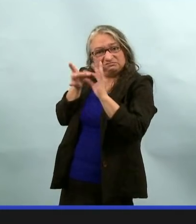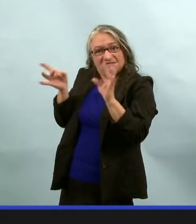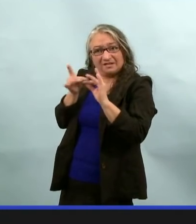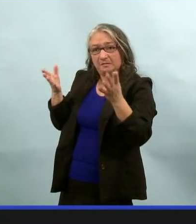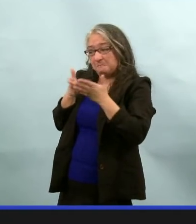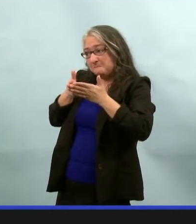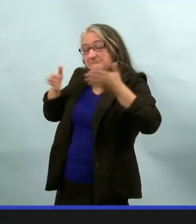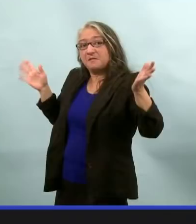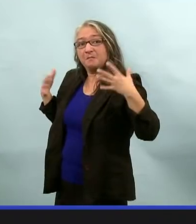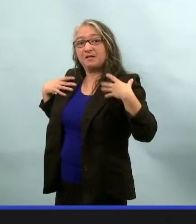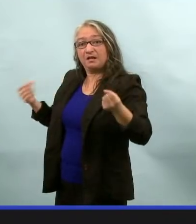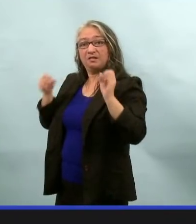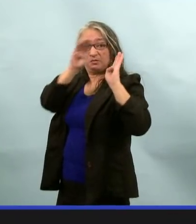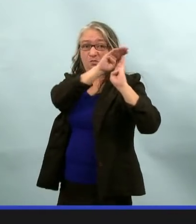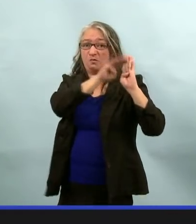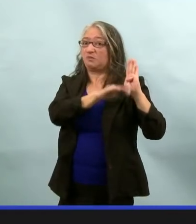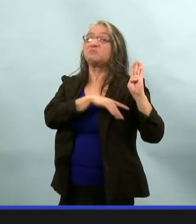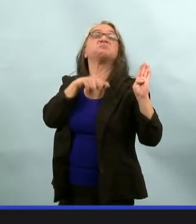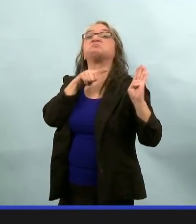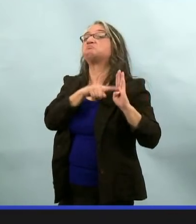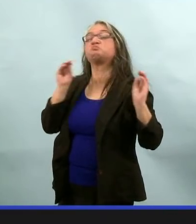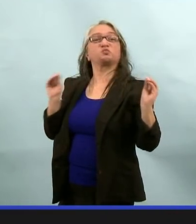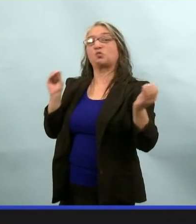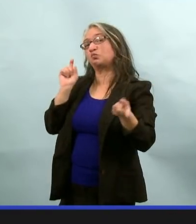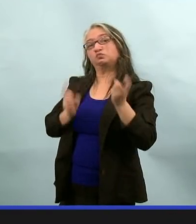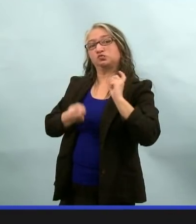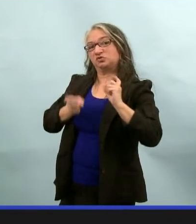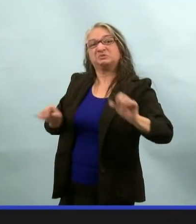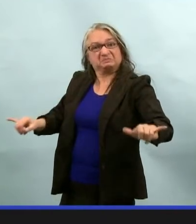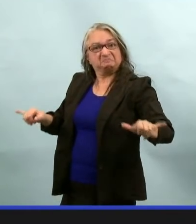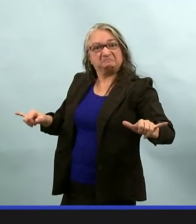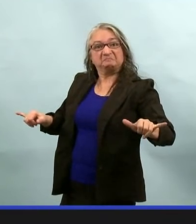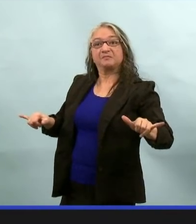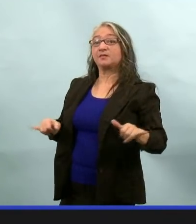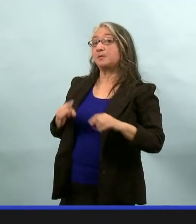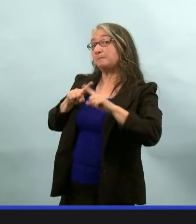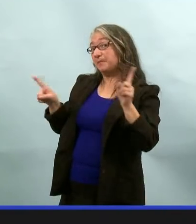provinces might be introducing something more along the lines of guidance for the holidays um